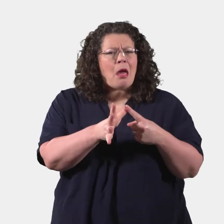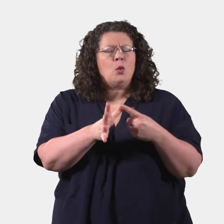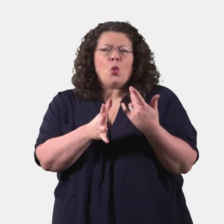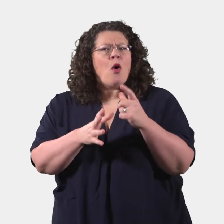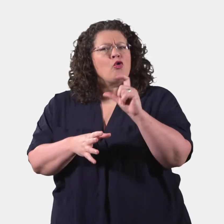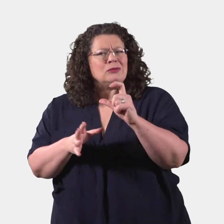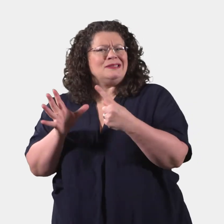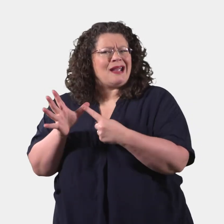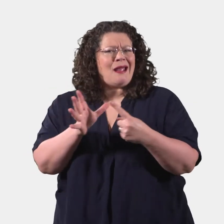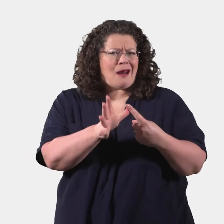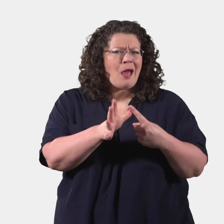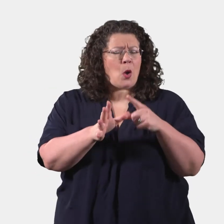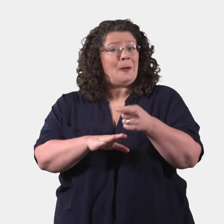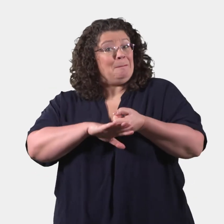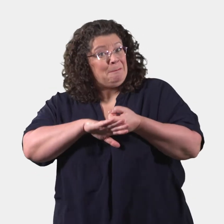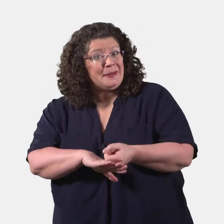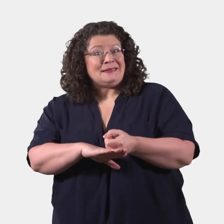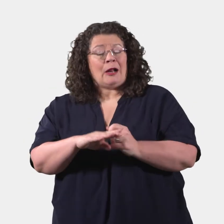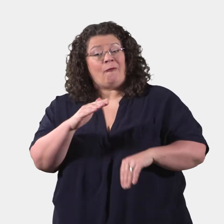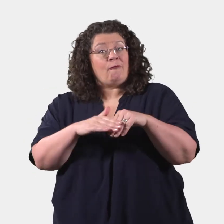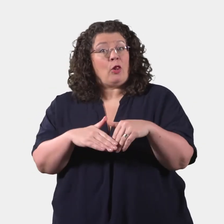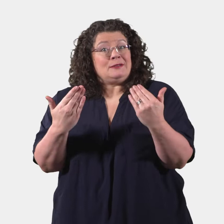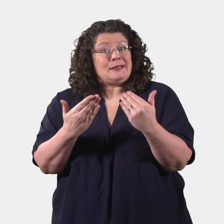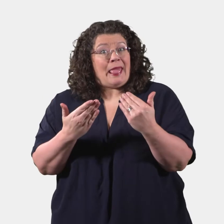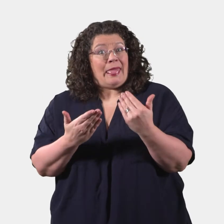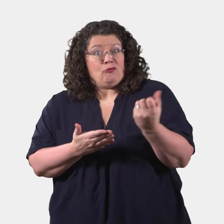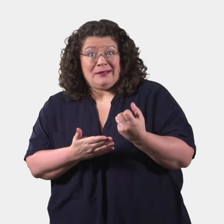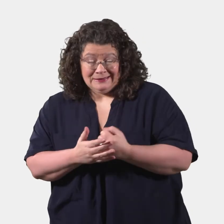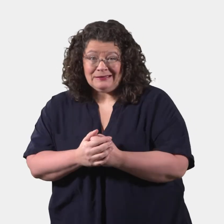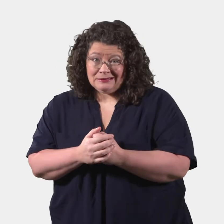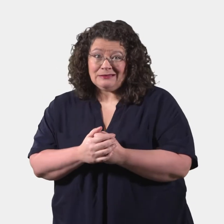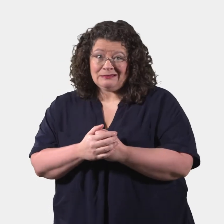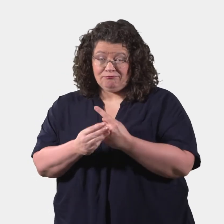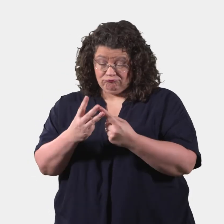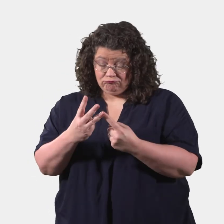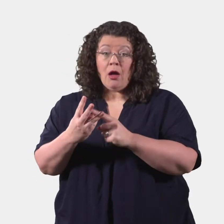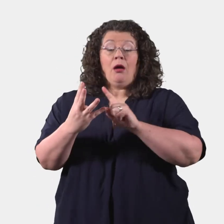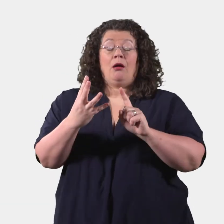Three, Attendance Allowance or Constant Attendance Allowance at the basic full day rate.